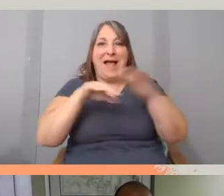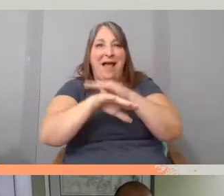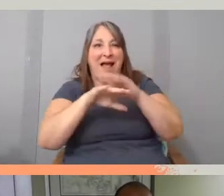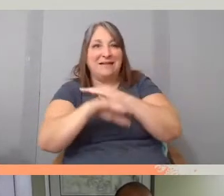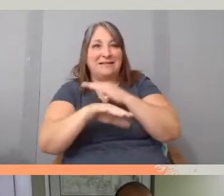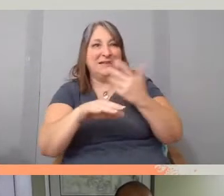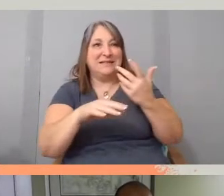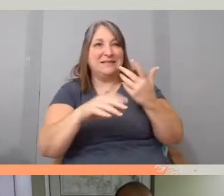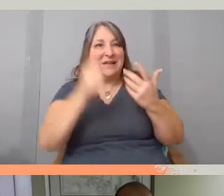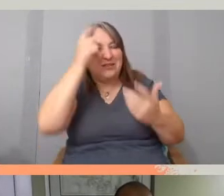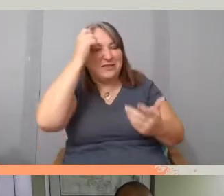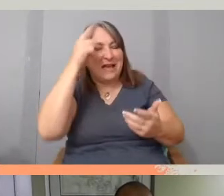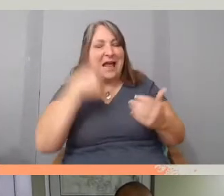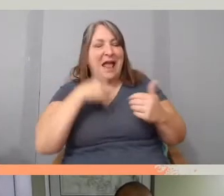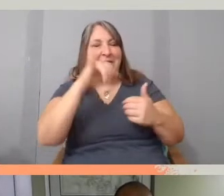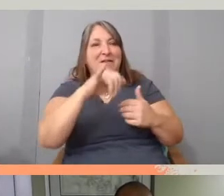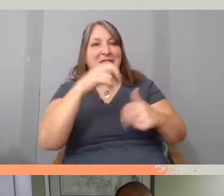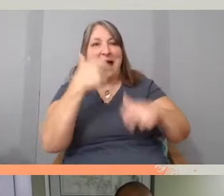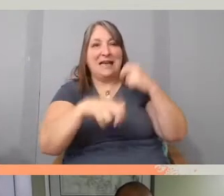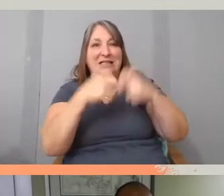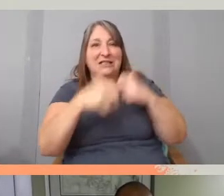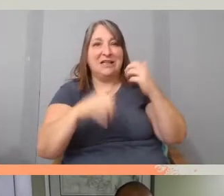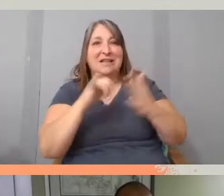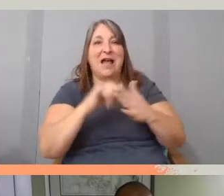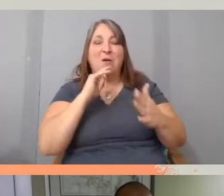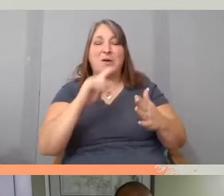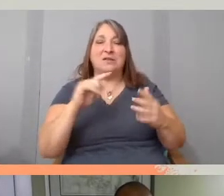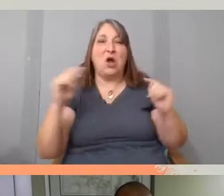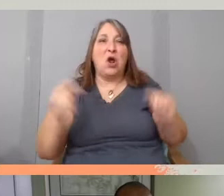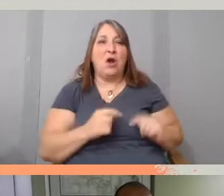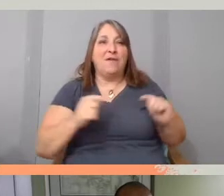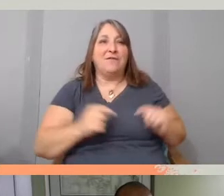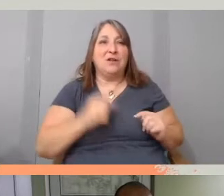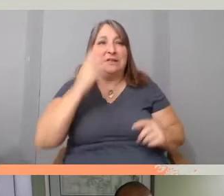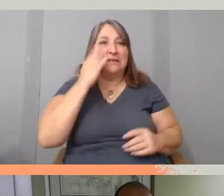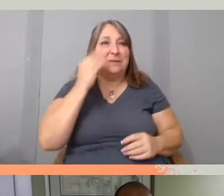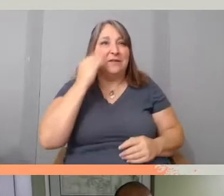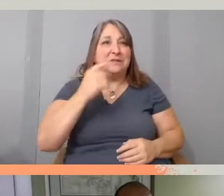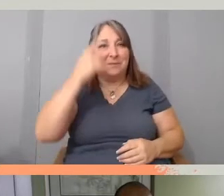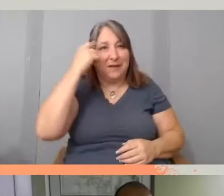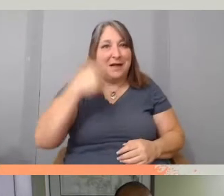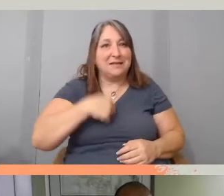which was just like a hurtful experience because I'm also a filmmaker.